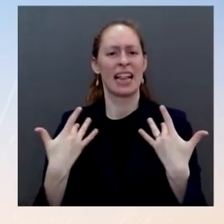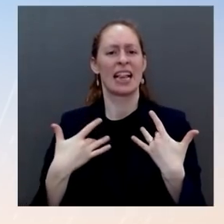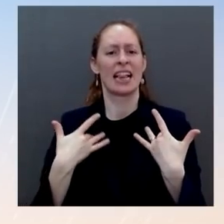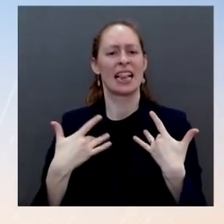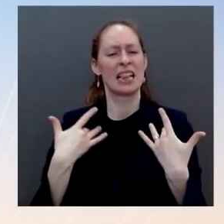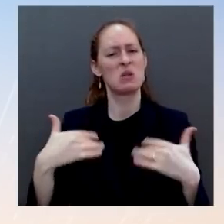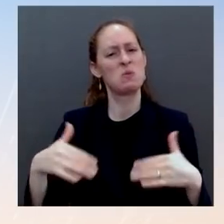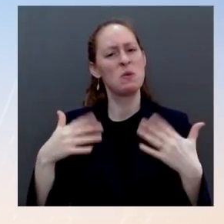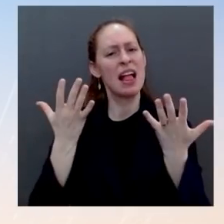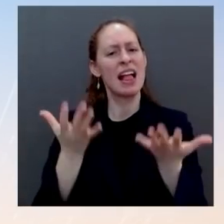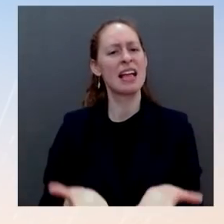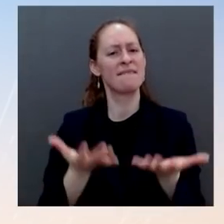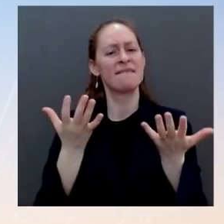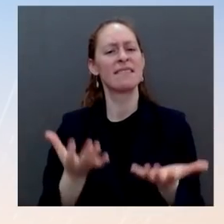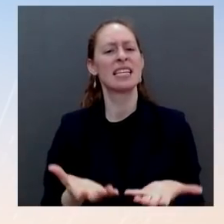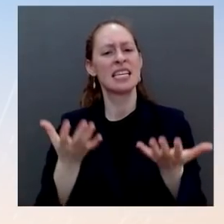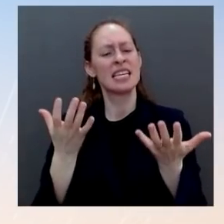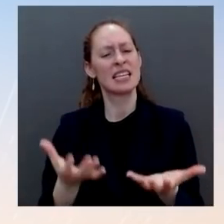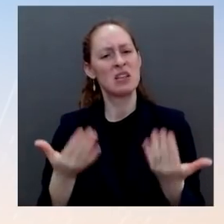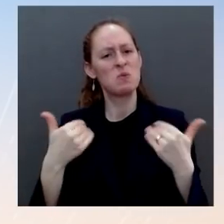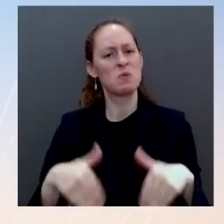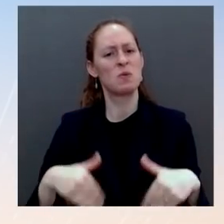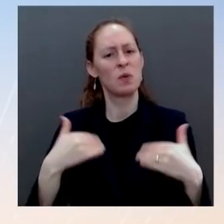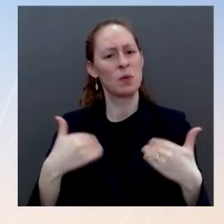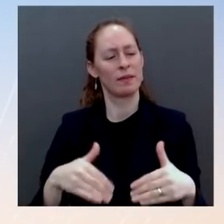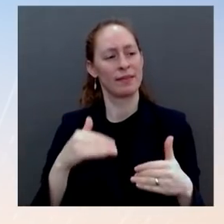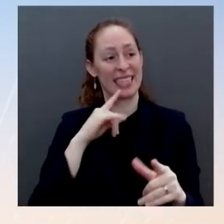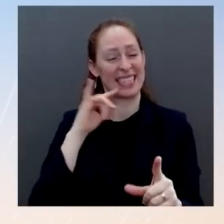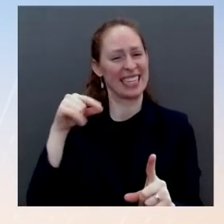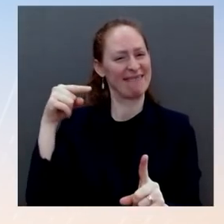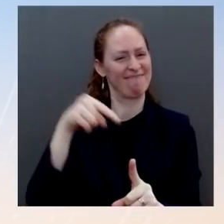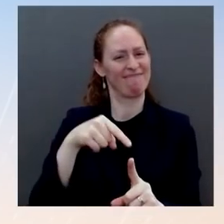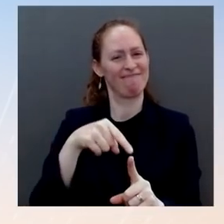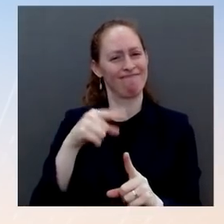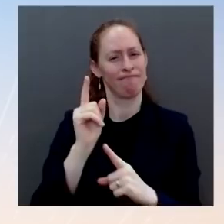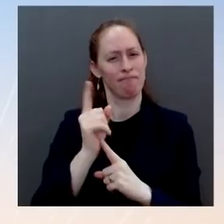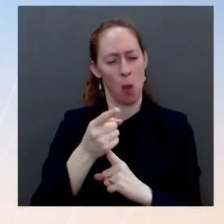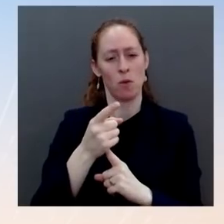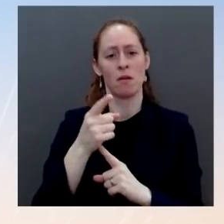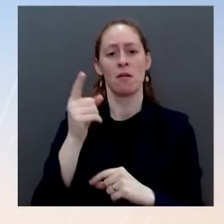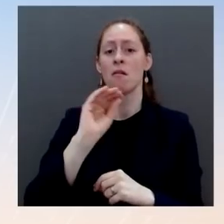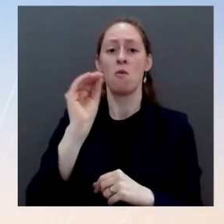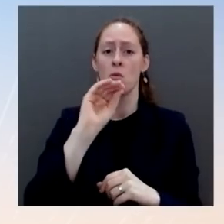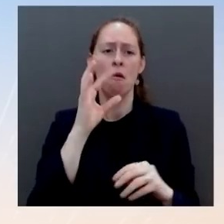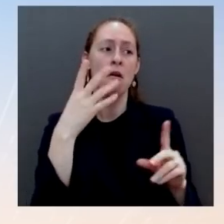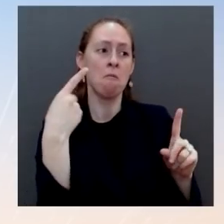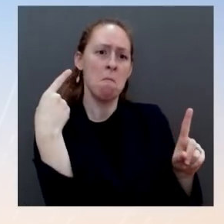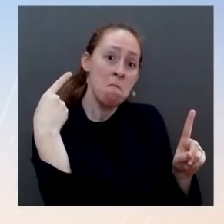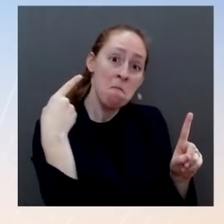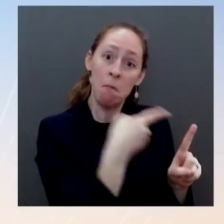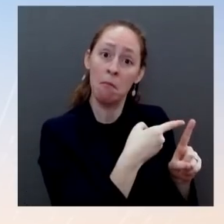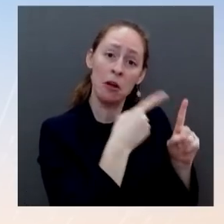but about who we are as a country -- whether Republicans in Congress are going to step up; what the American people can be assured of,